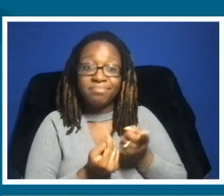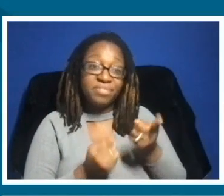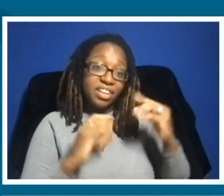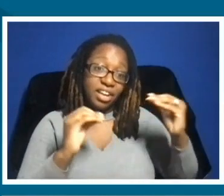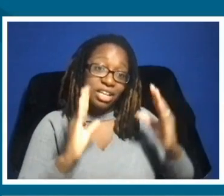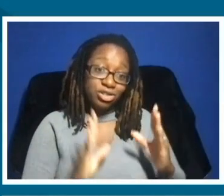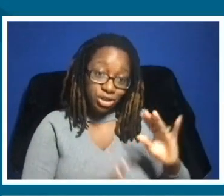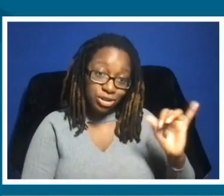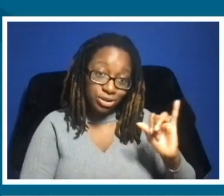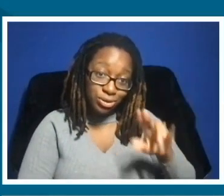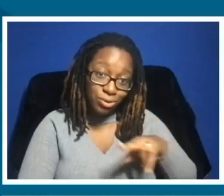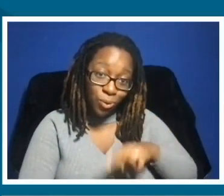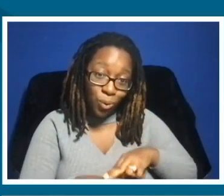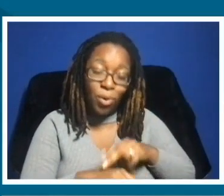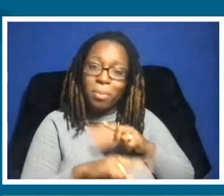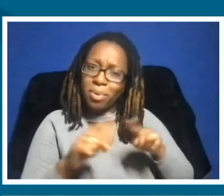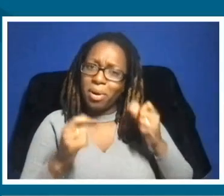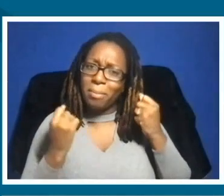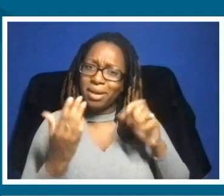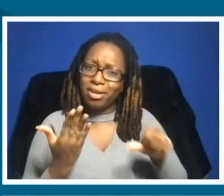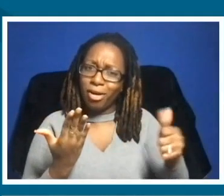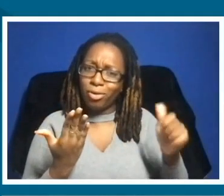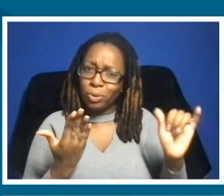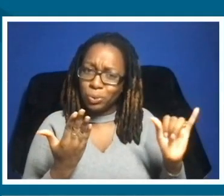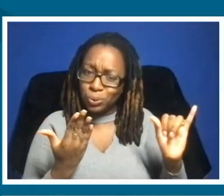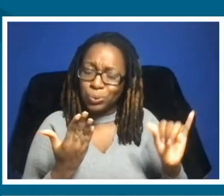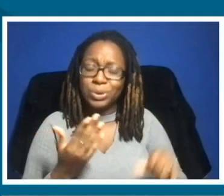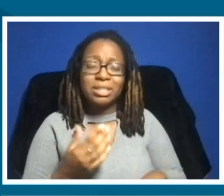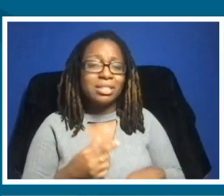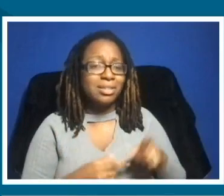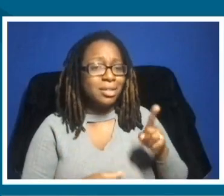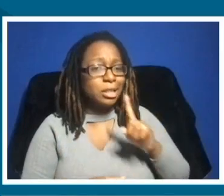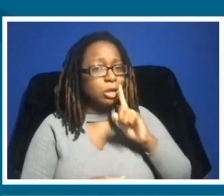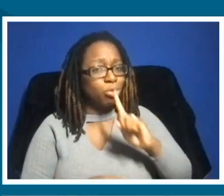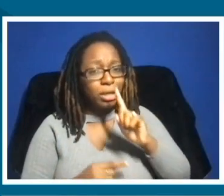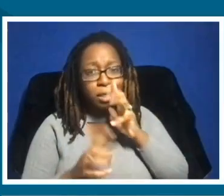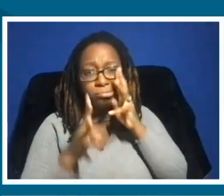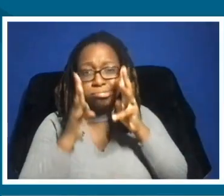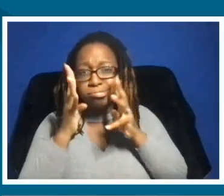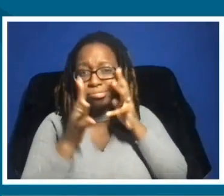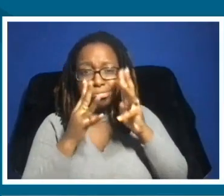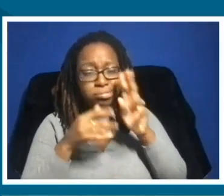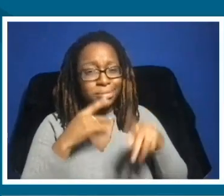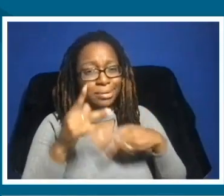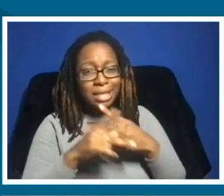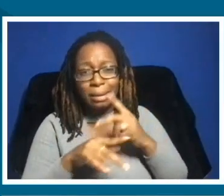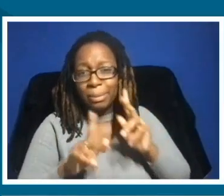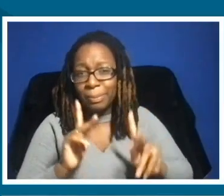are many other things too they are really creative people